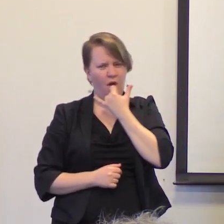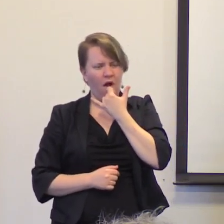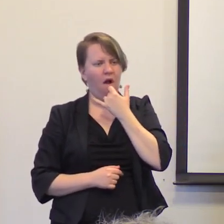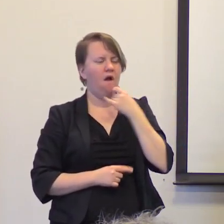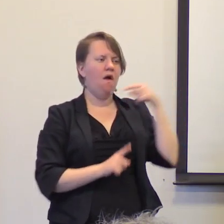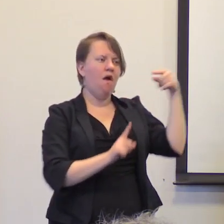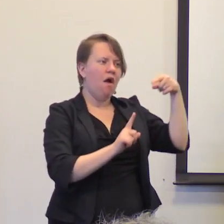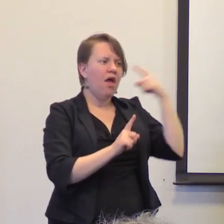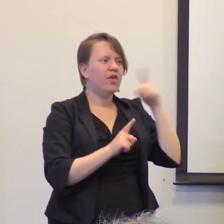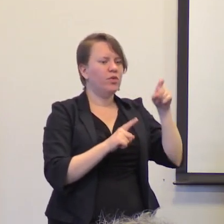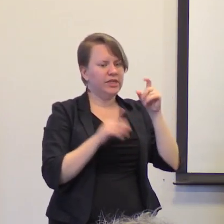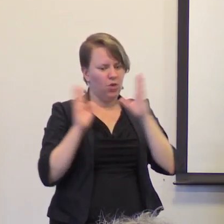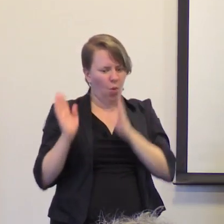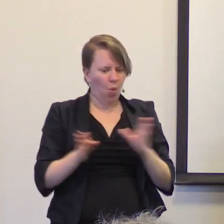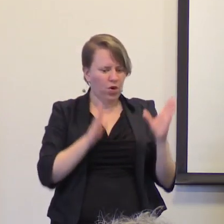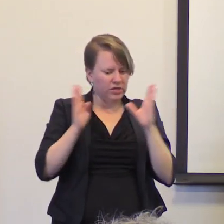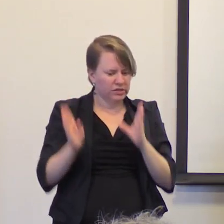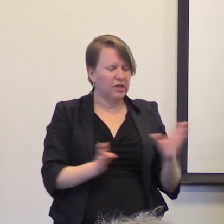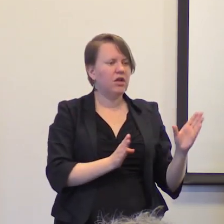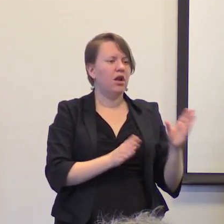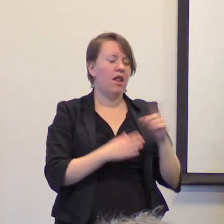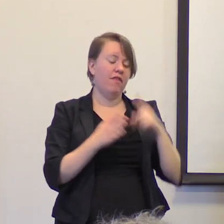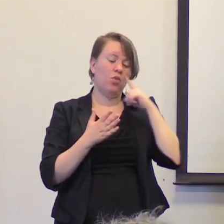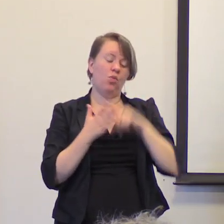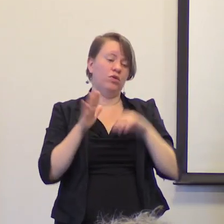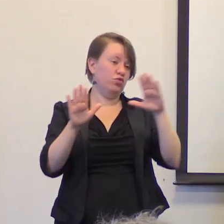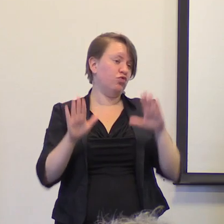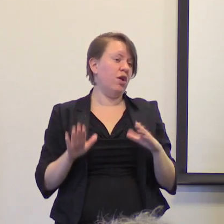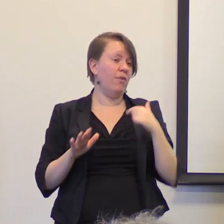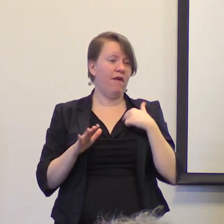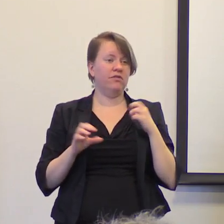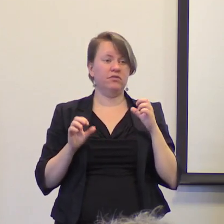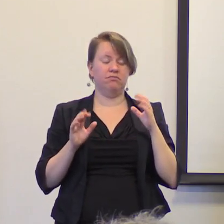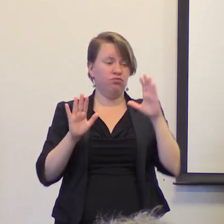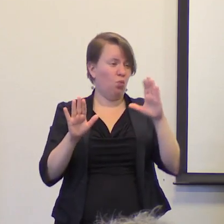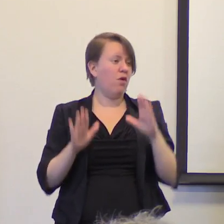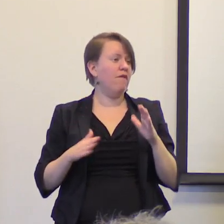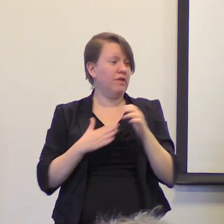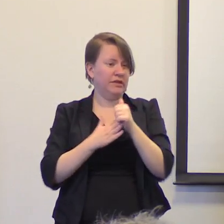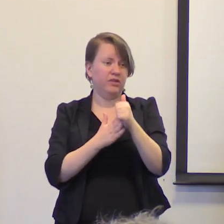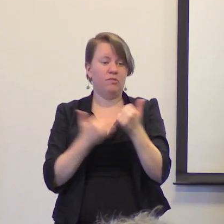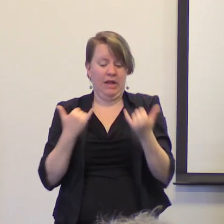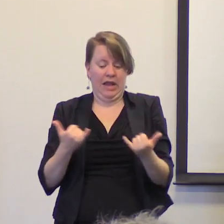I think we really need organization. And what I think is great is we have some great leadership right now in the ACLU, and